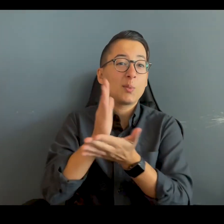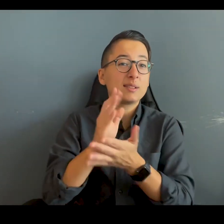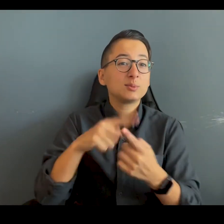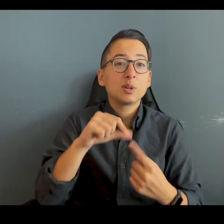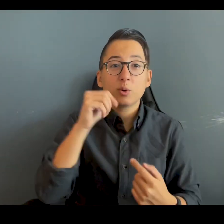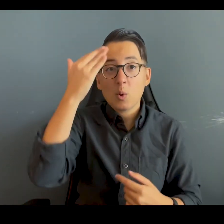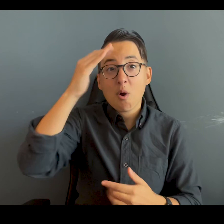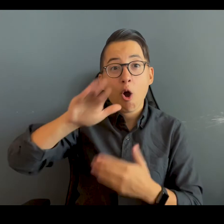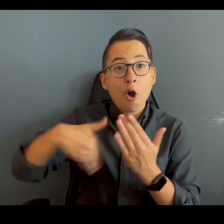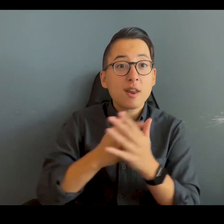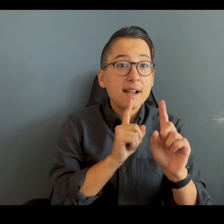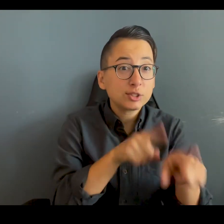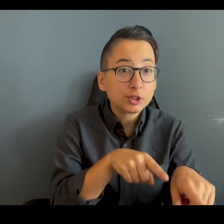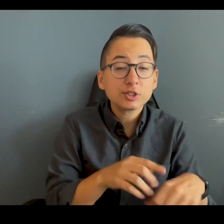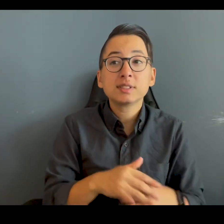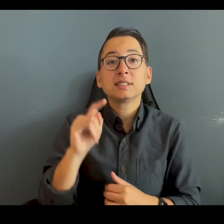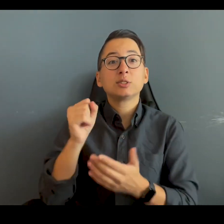It’s alright not to know all the answers!